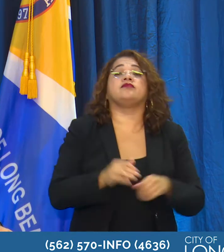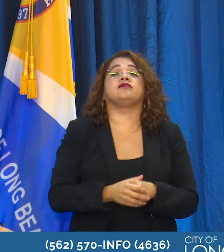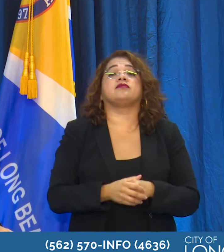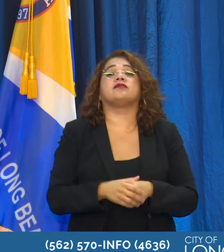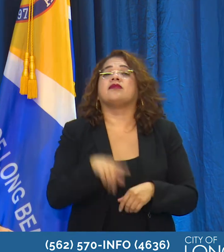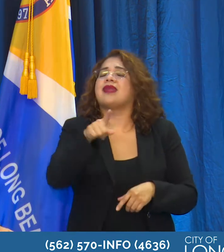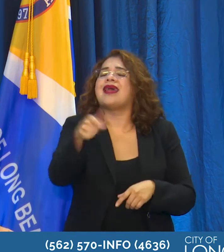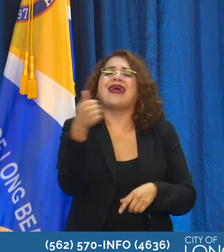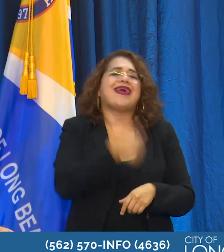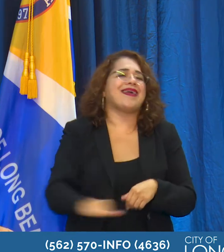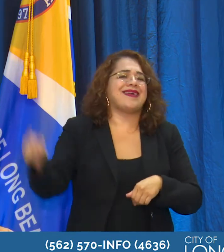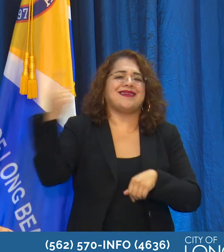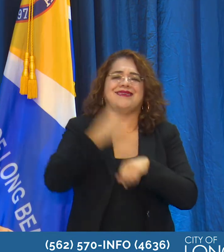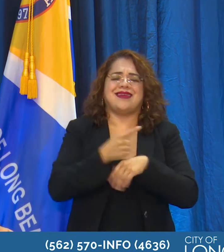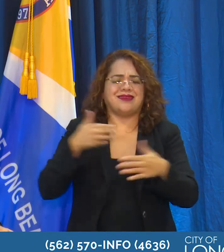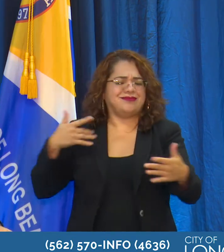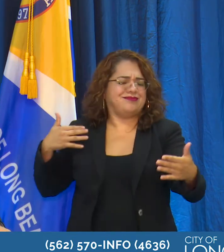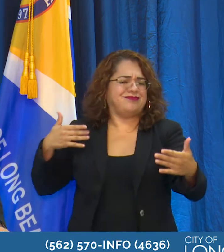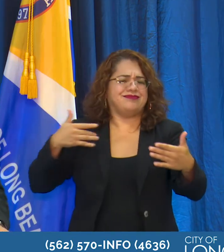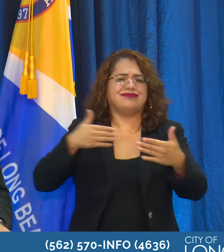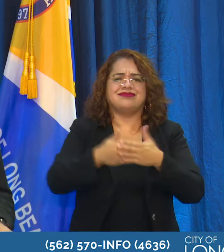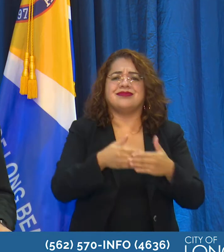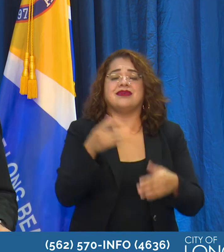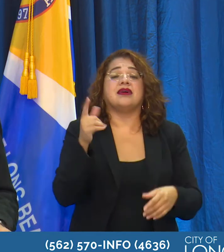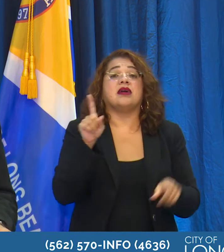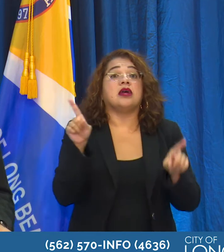day, including election day.